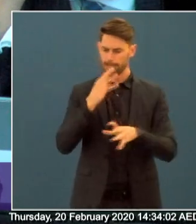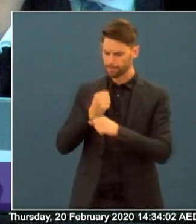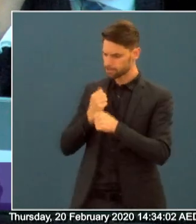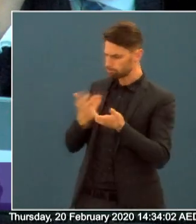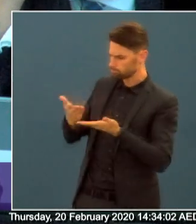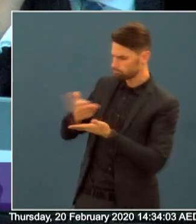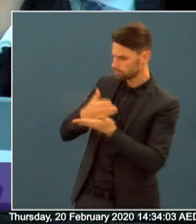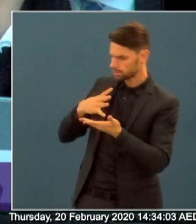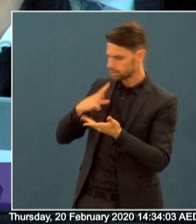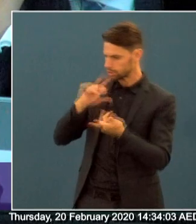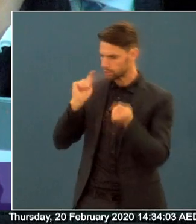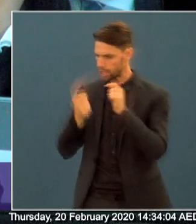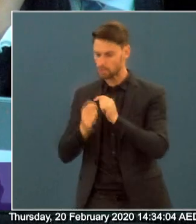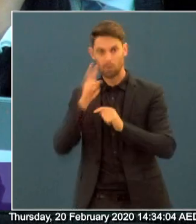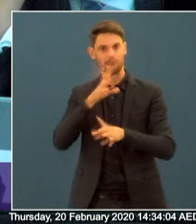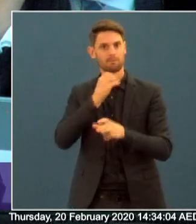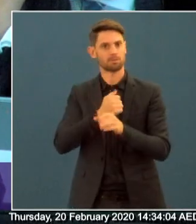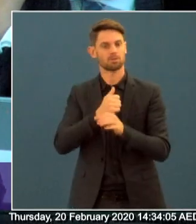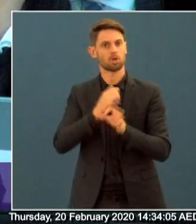And that's leadership from government, not just,